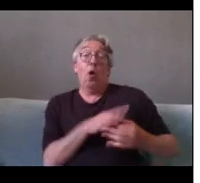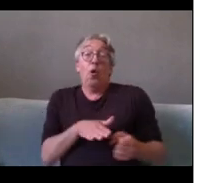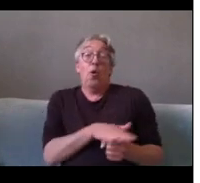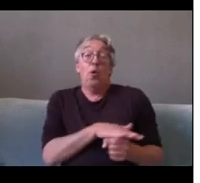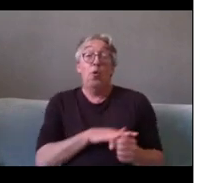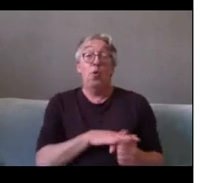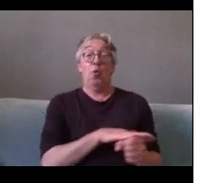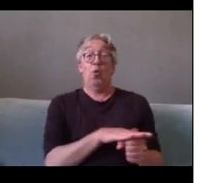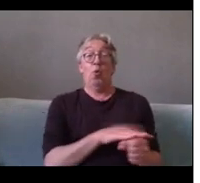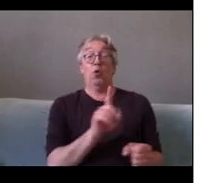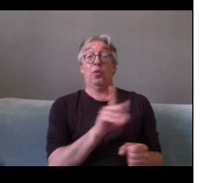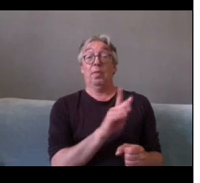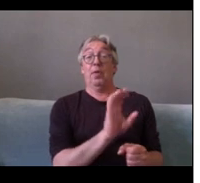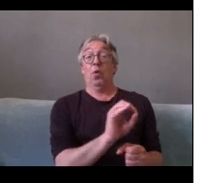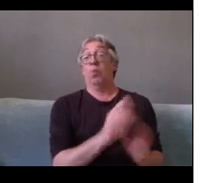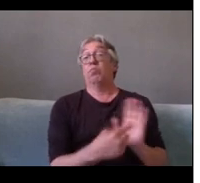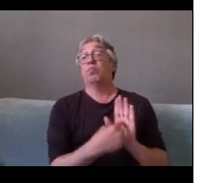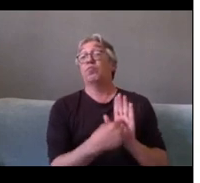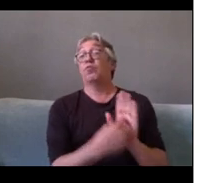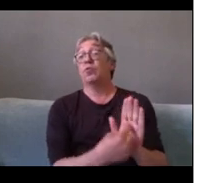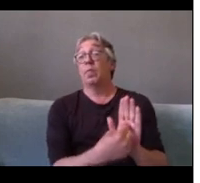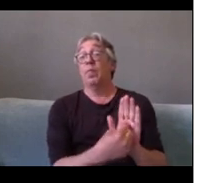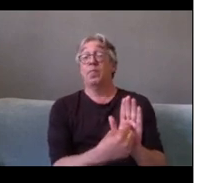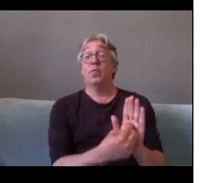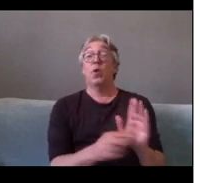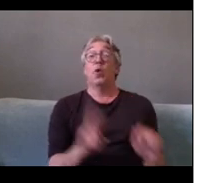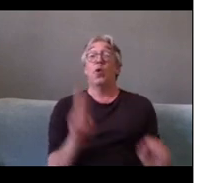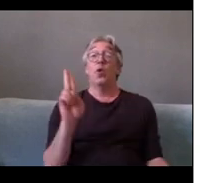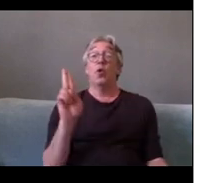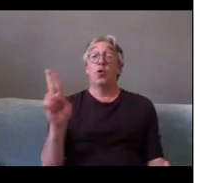such as United Disabled Persons of Kenya